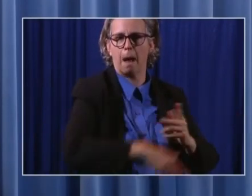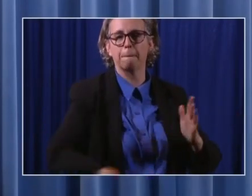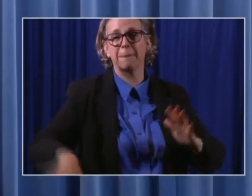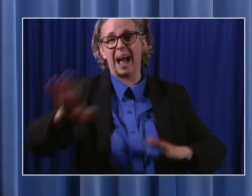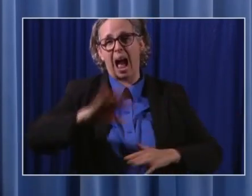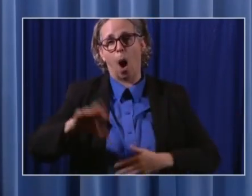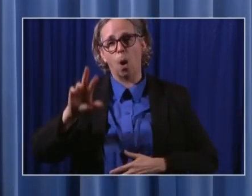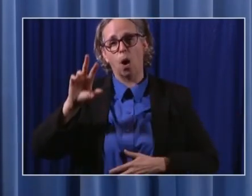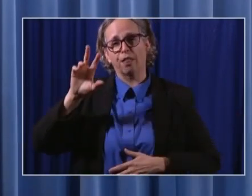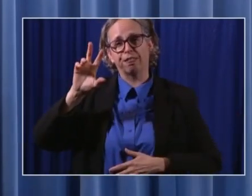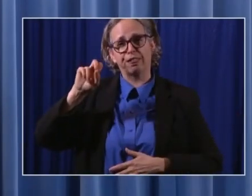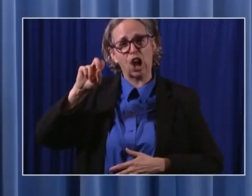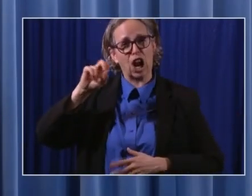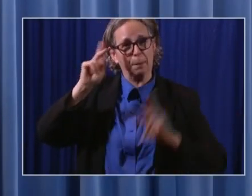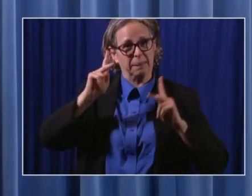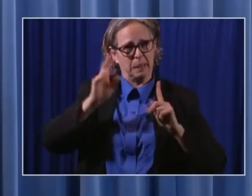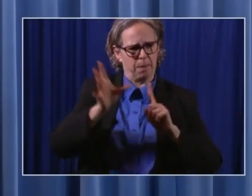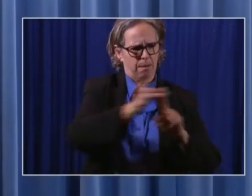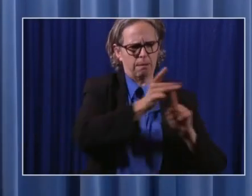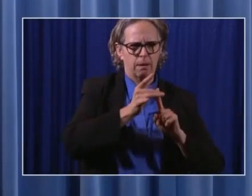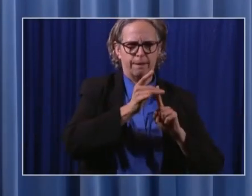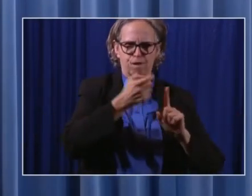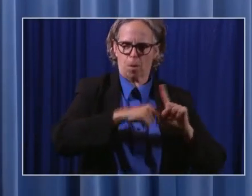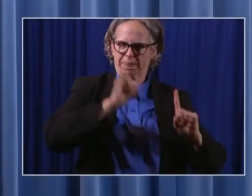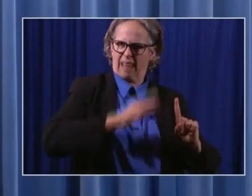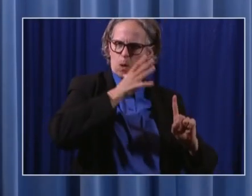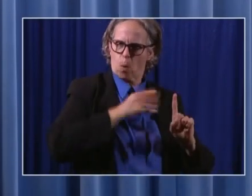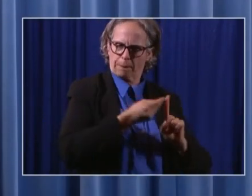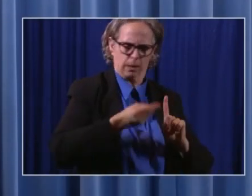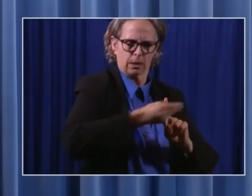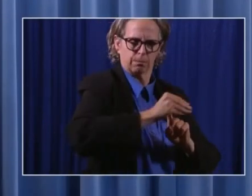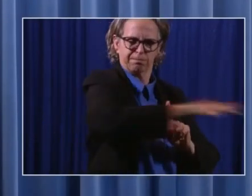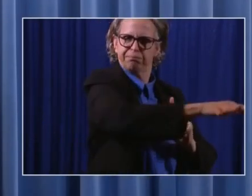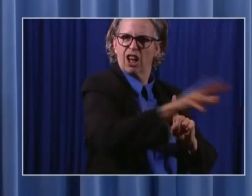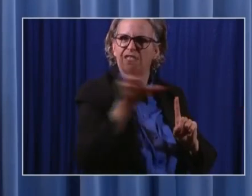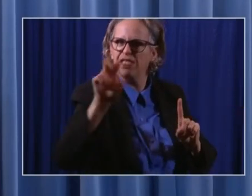LATE. THERE ARE 30 CASES IN THE